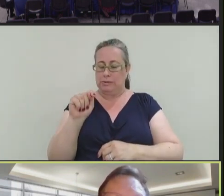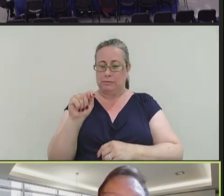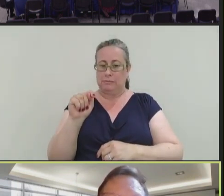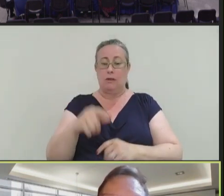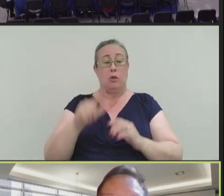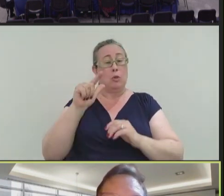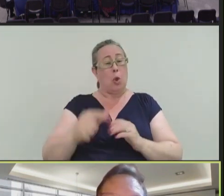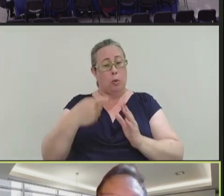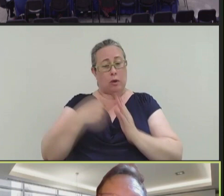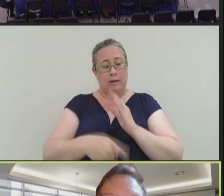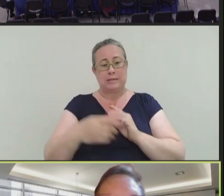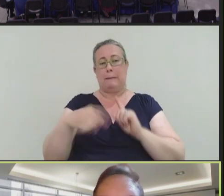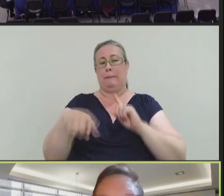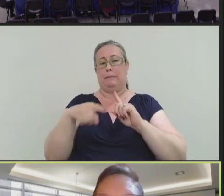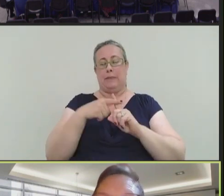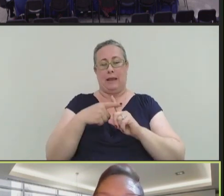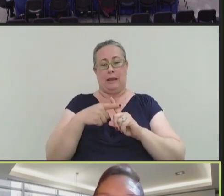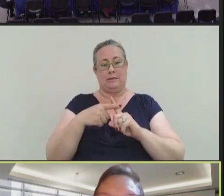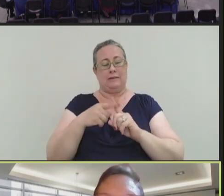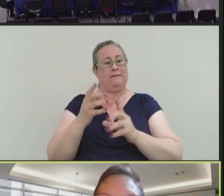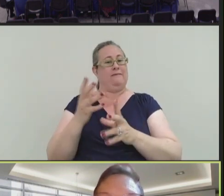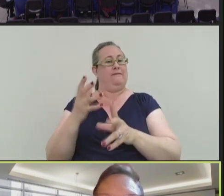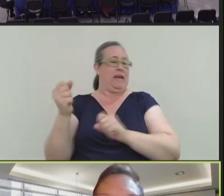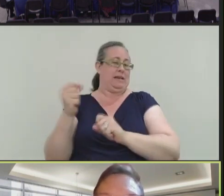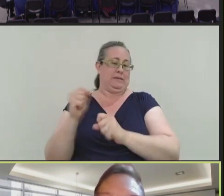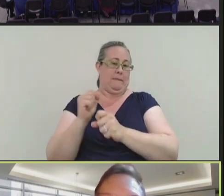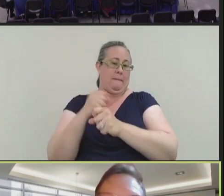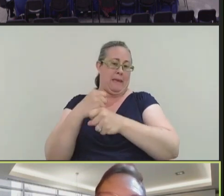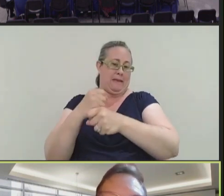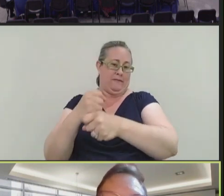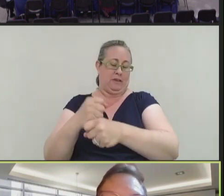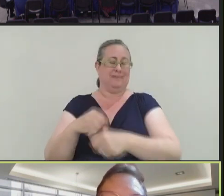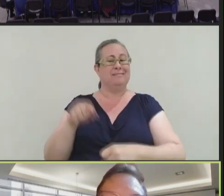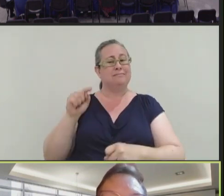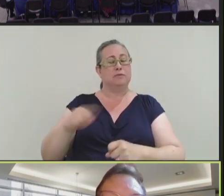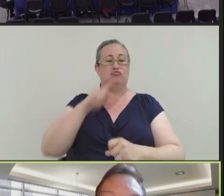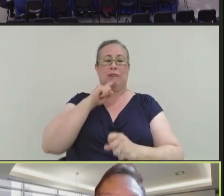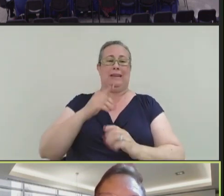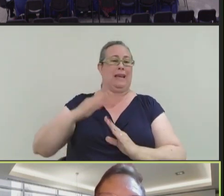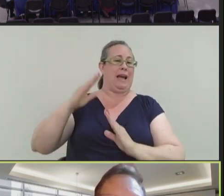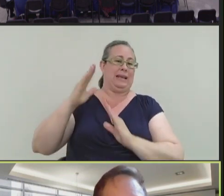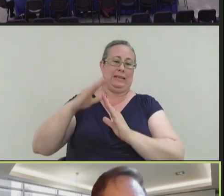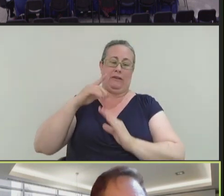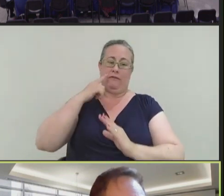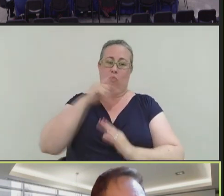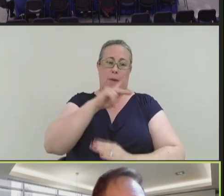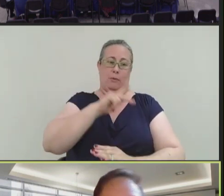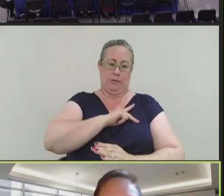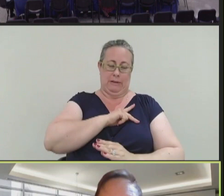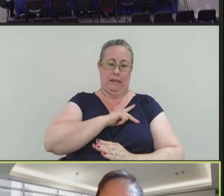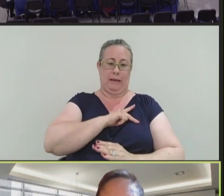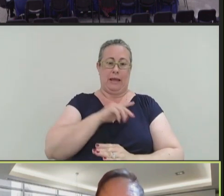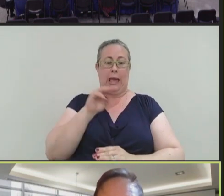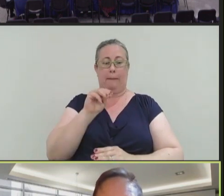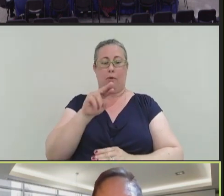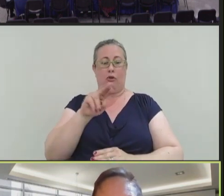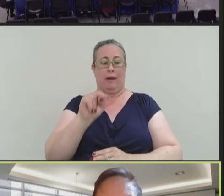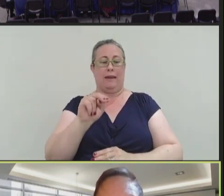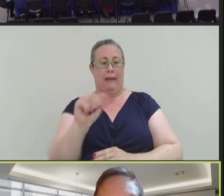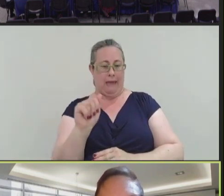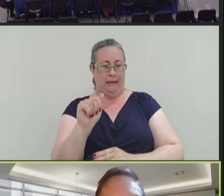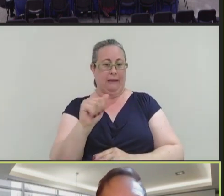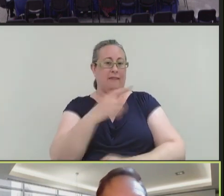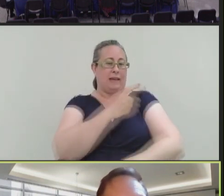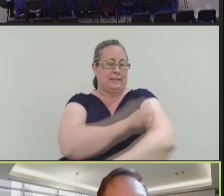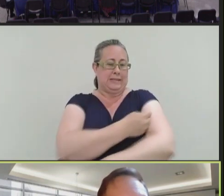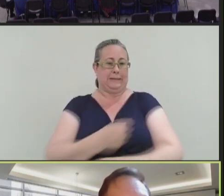they're rapidly manufactured, and this is really ideal for personalized mRNA vaccines. Next slide.